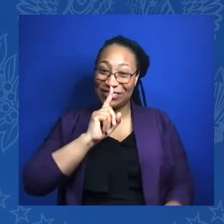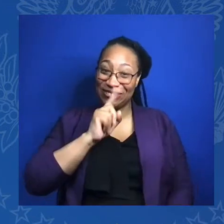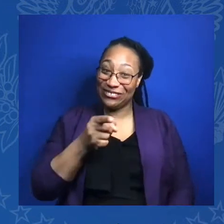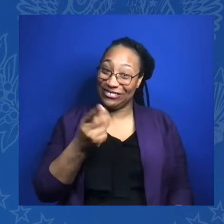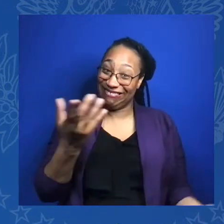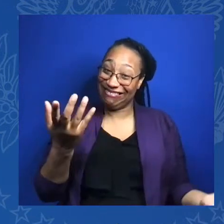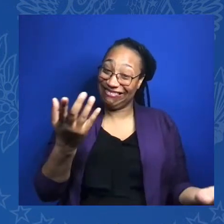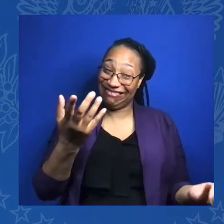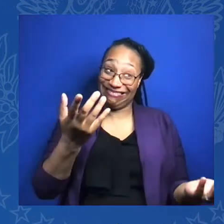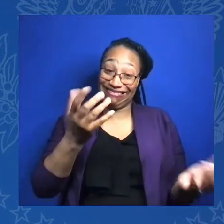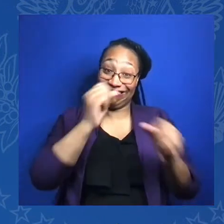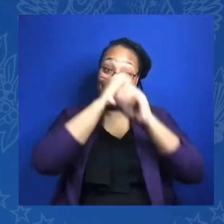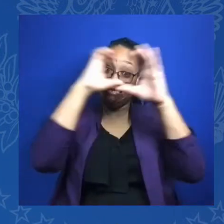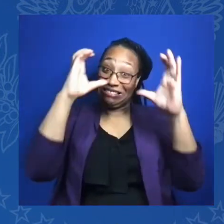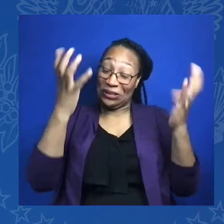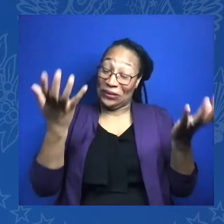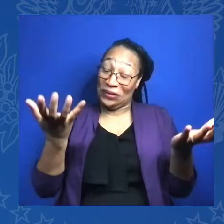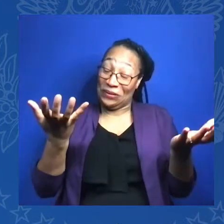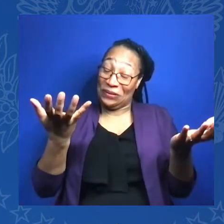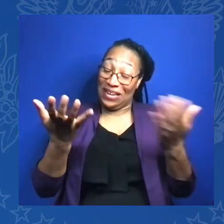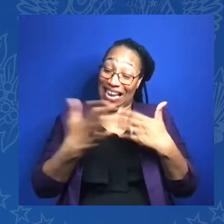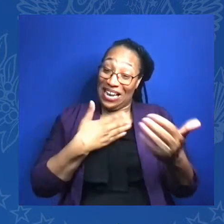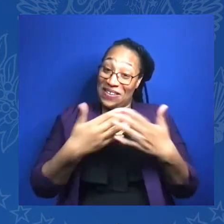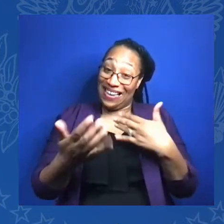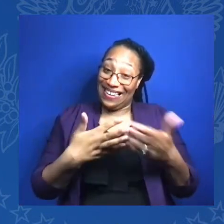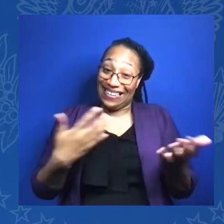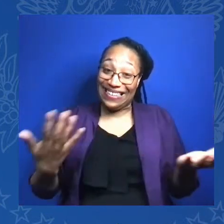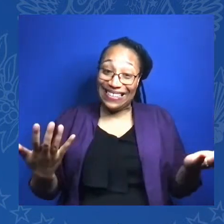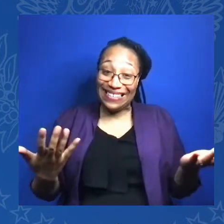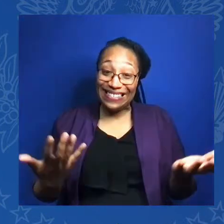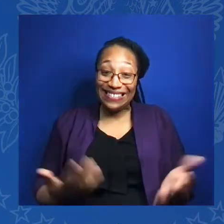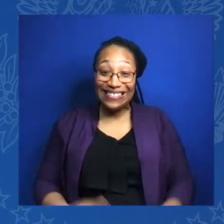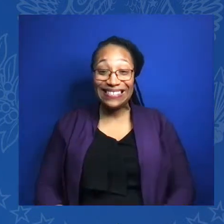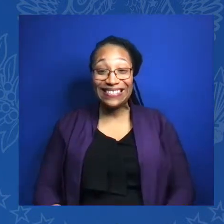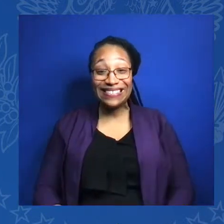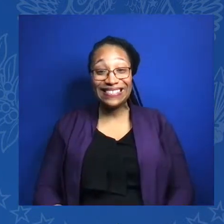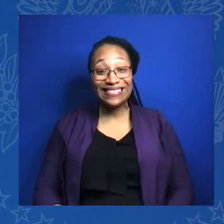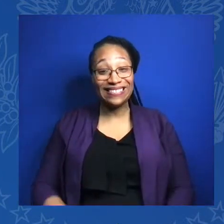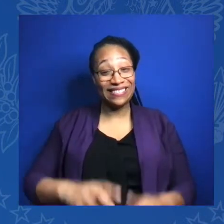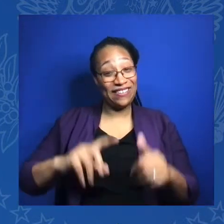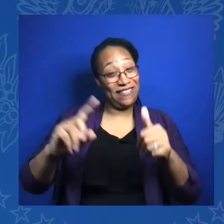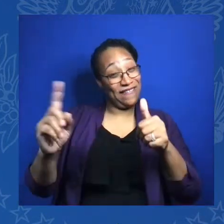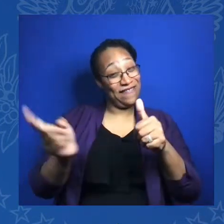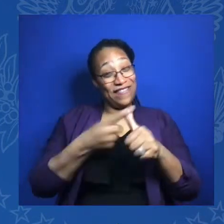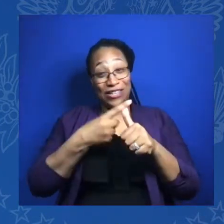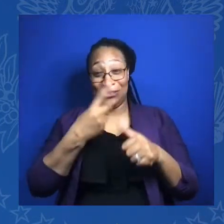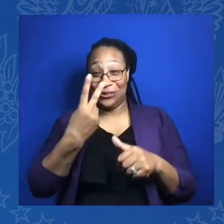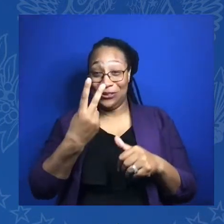This dinner is one of the two great traditions in Washington. The other one is underestimating me and Kamala.